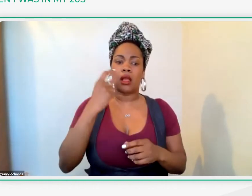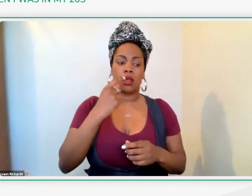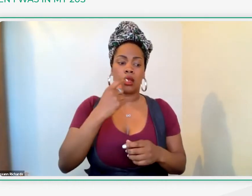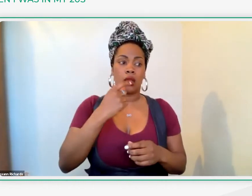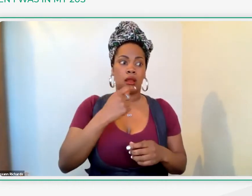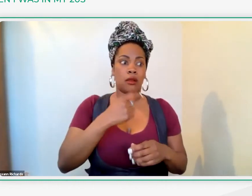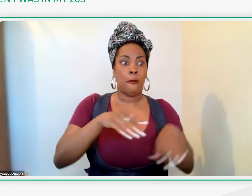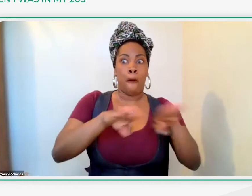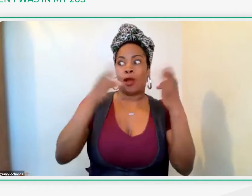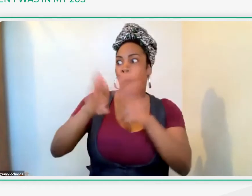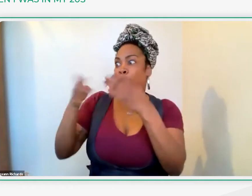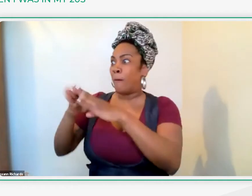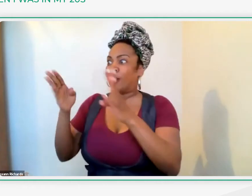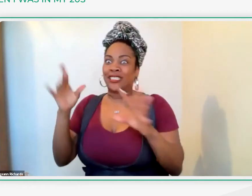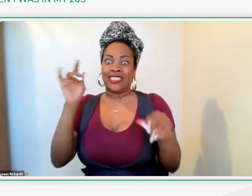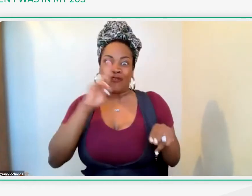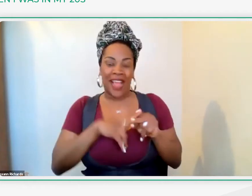You can open new credit accounts.